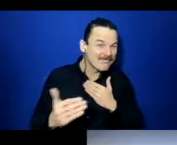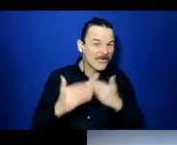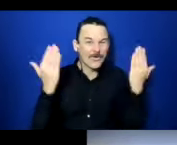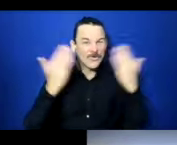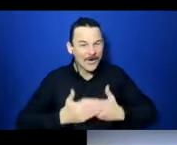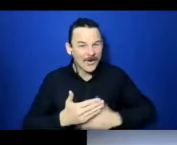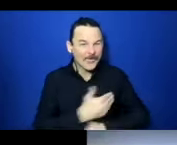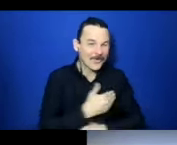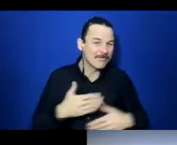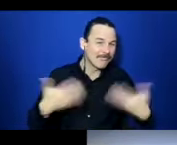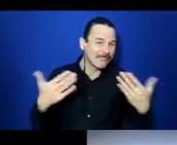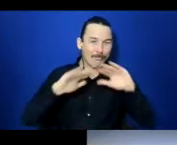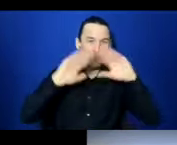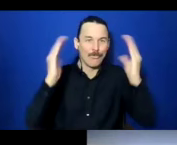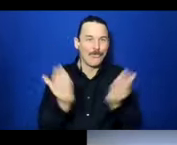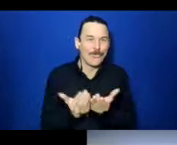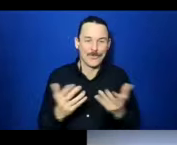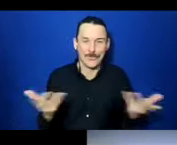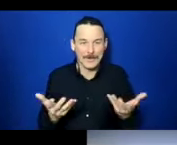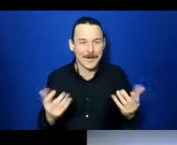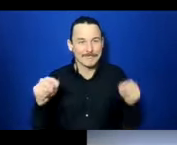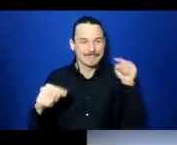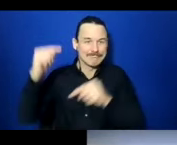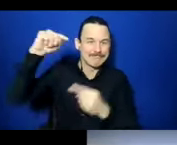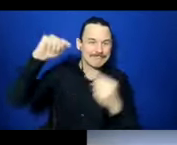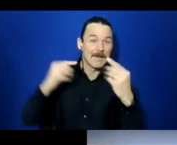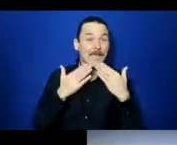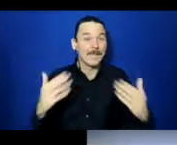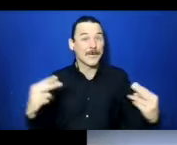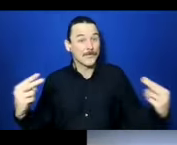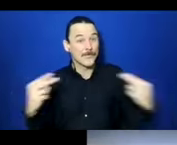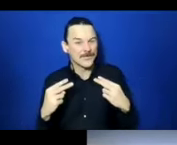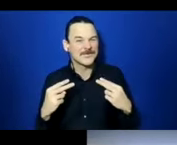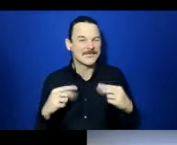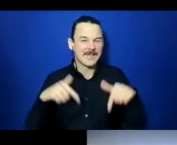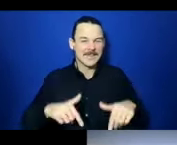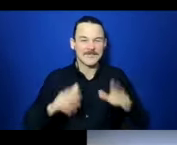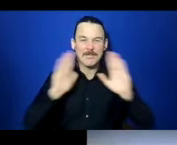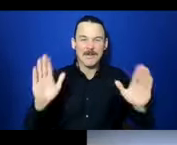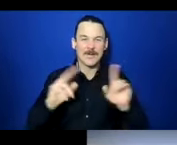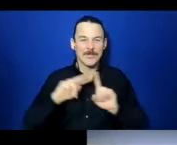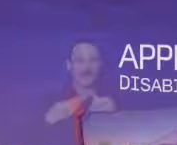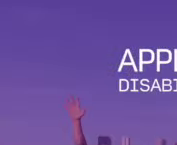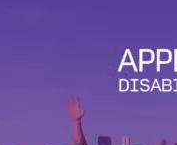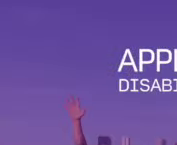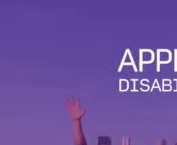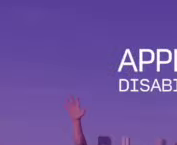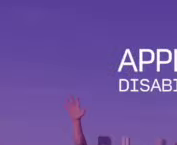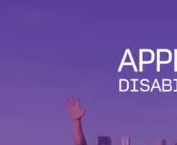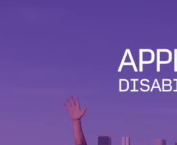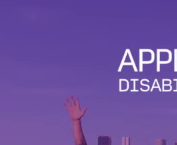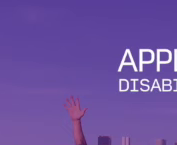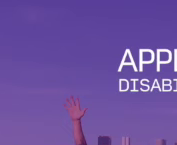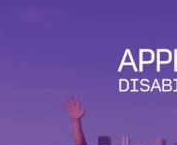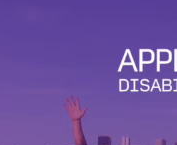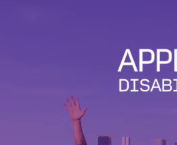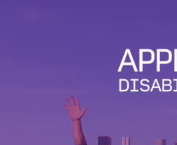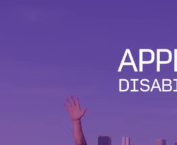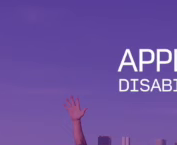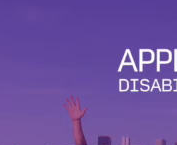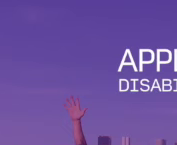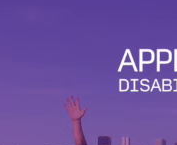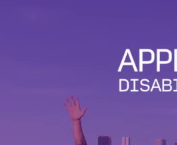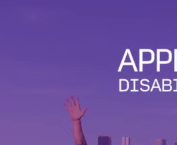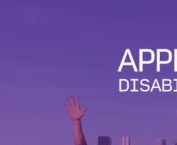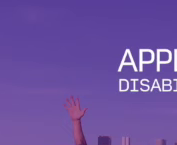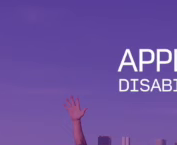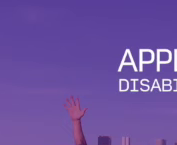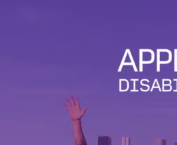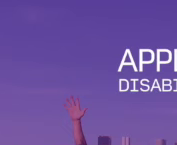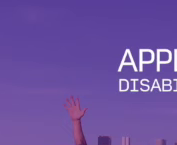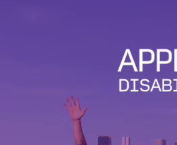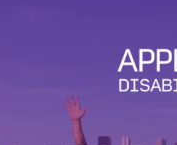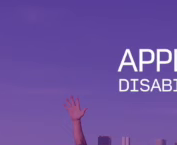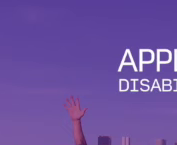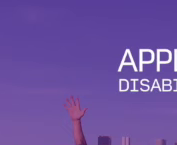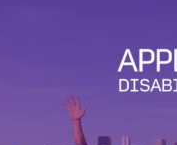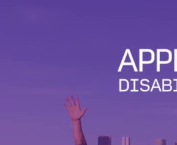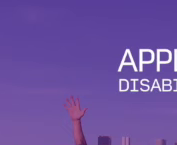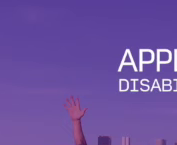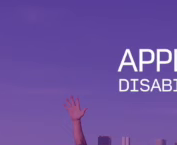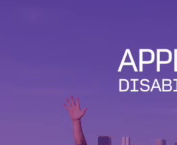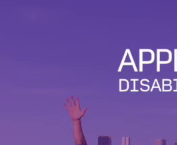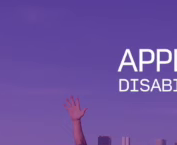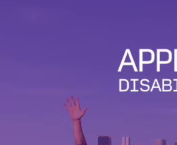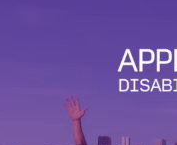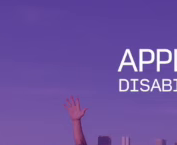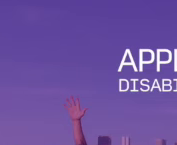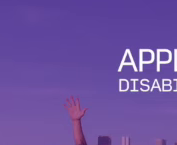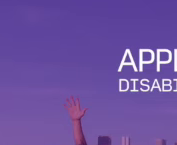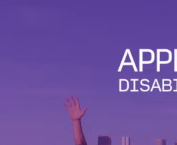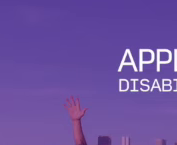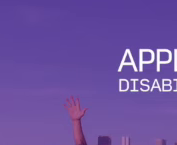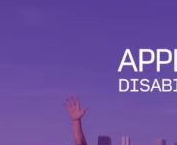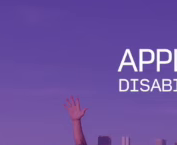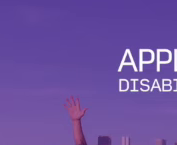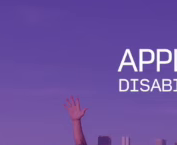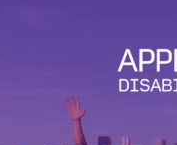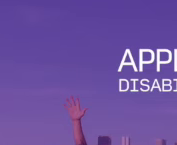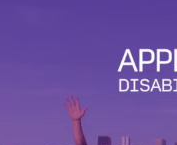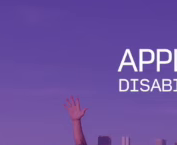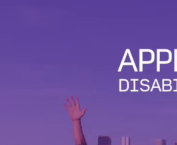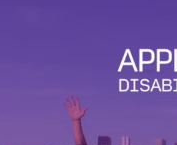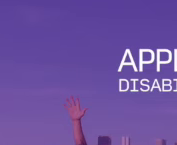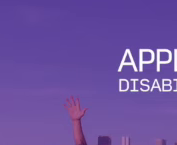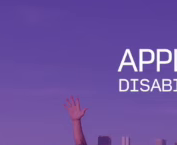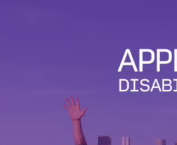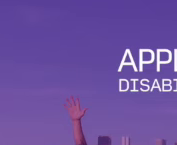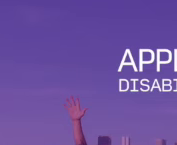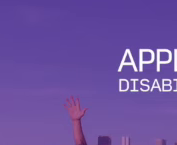you're calling from. Thank you everyone for joining us on this Remarkable Insights session.